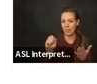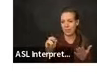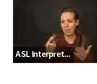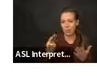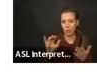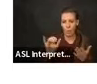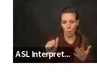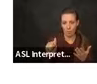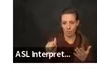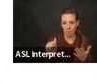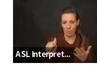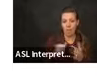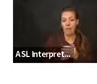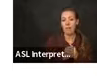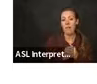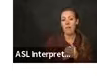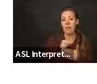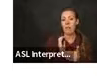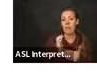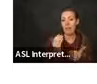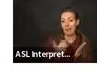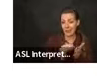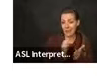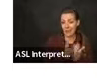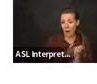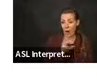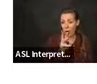On our dashboard, we do track